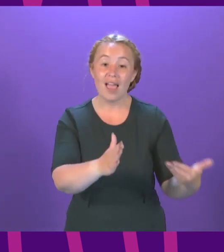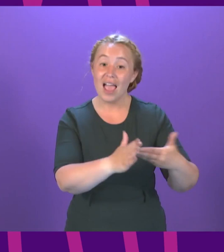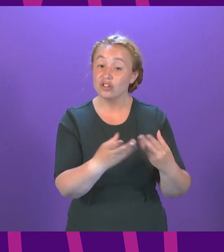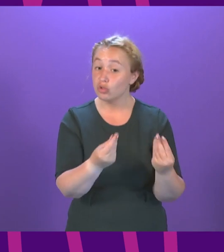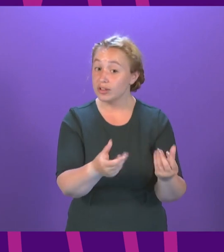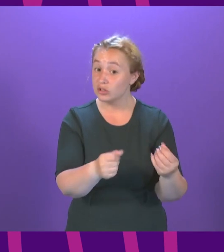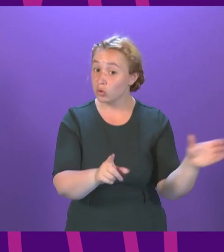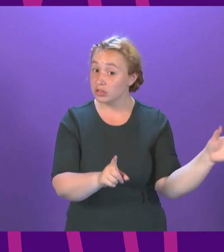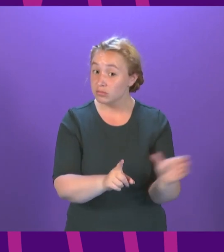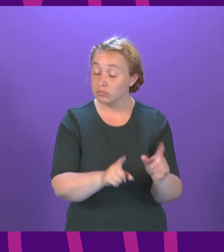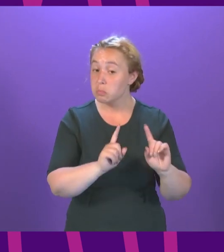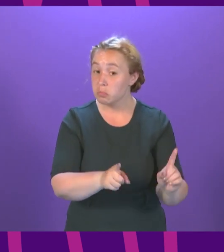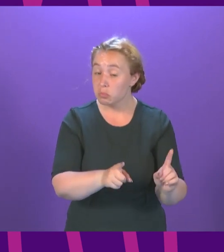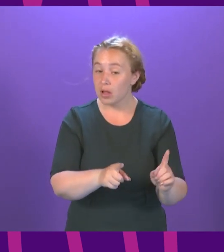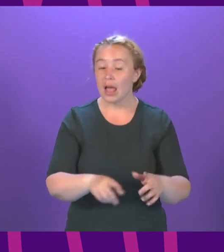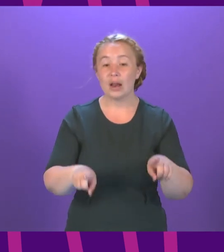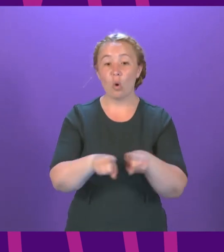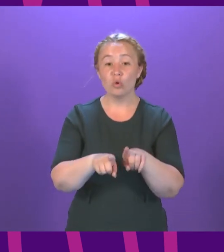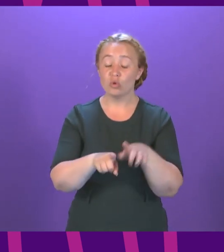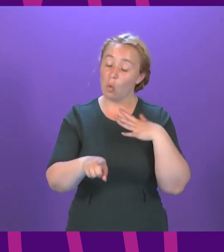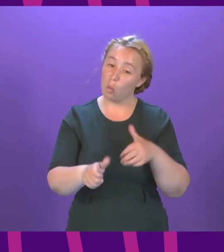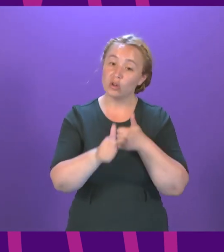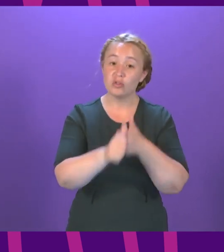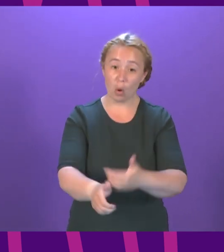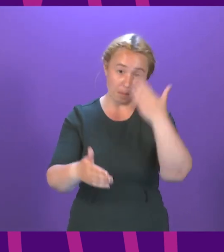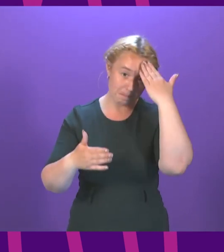what can the Government do to support the mental health and wellbeing of those key workers?